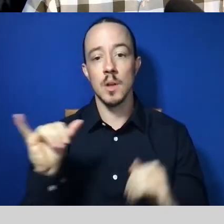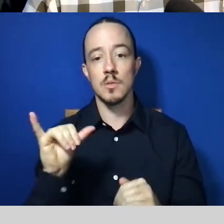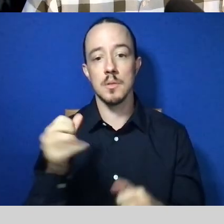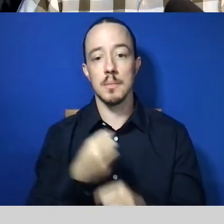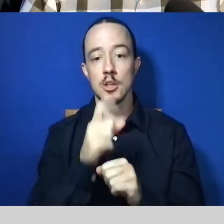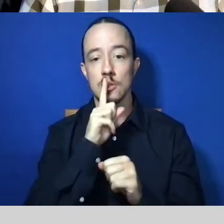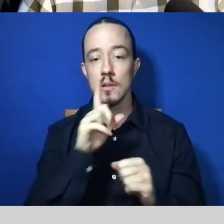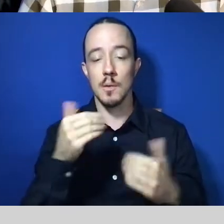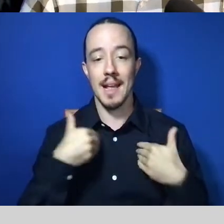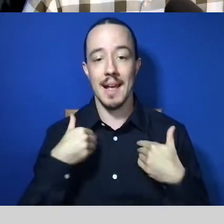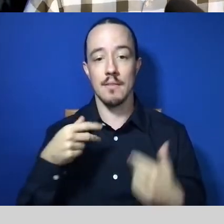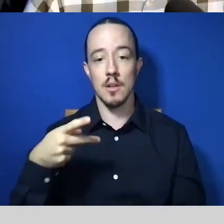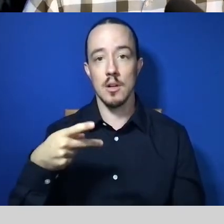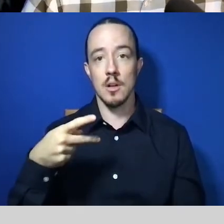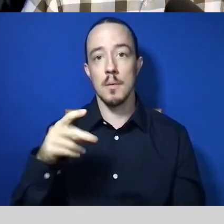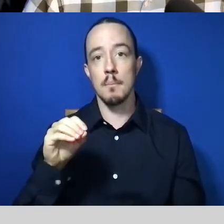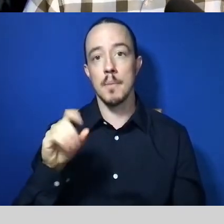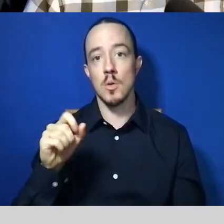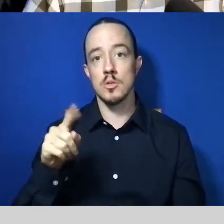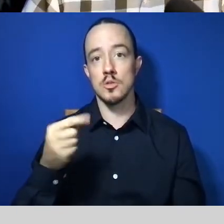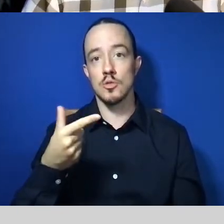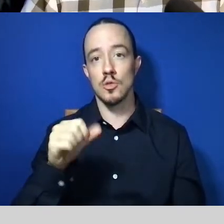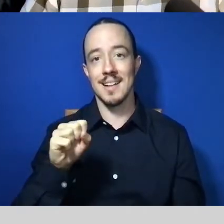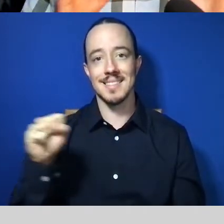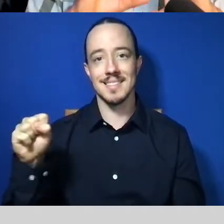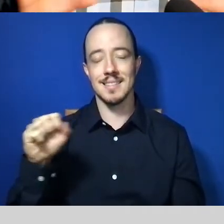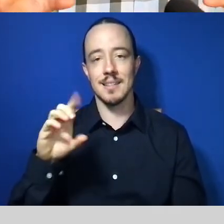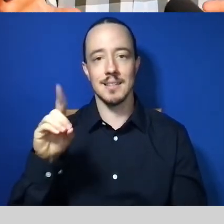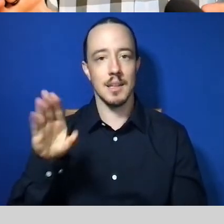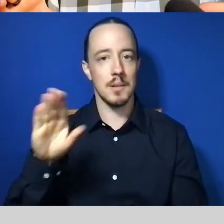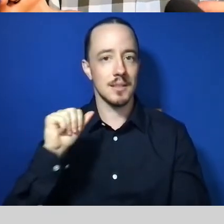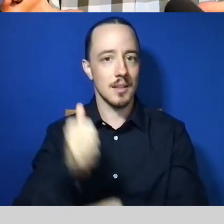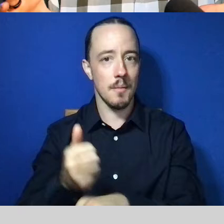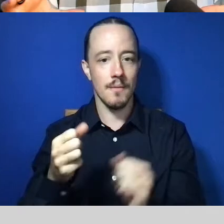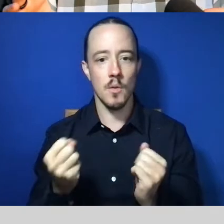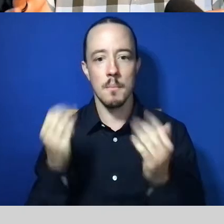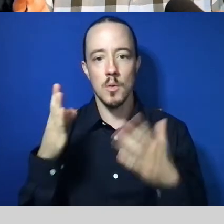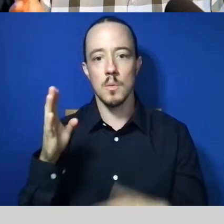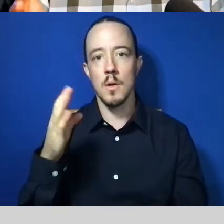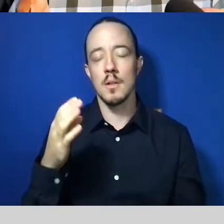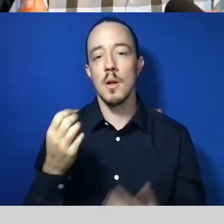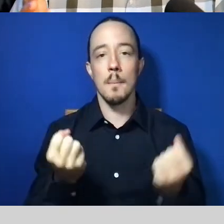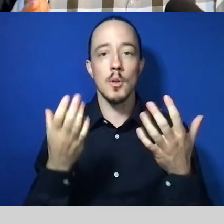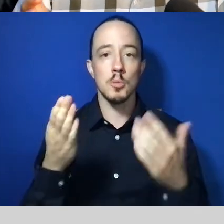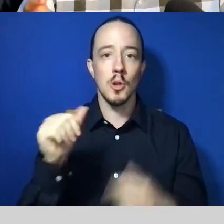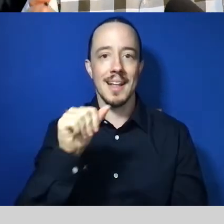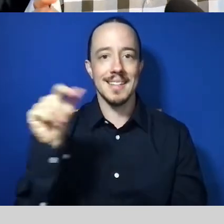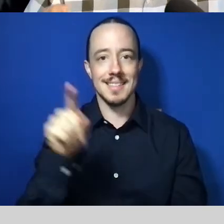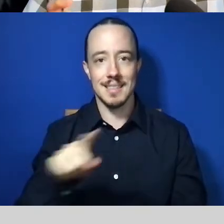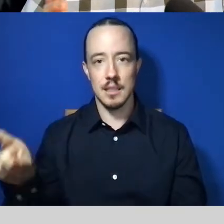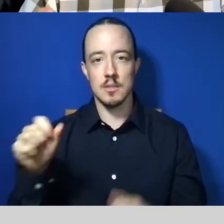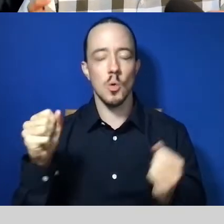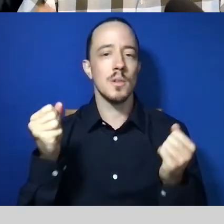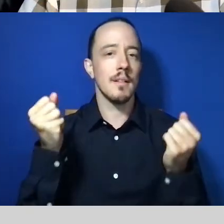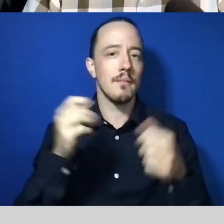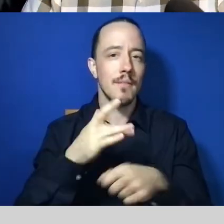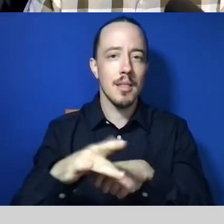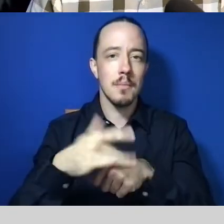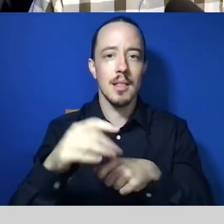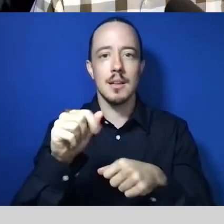Postgres database set up to use multi-AZ. So it's actually replicated across multiple availability zones inside of one Amazon region.